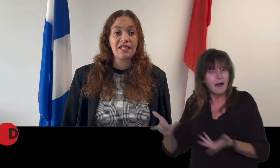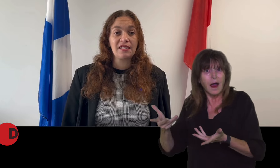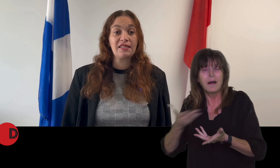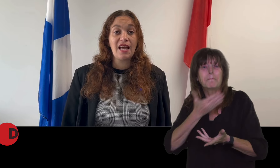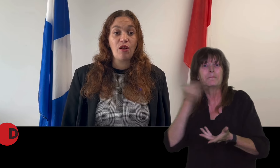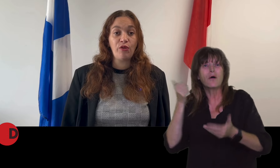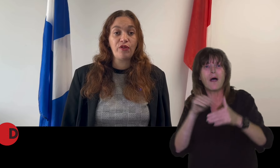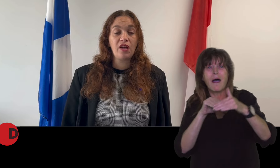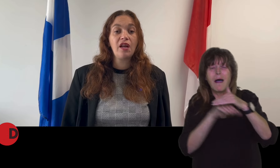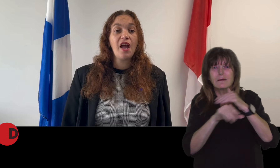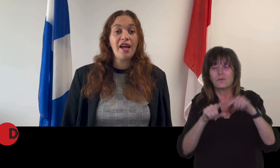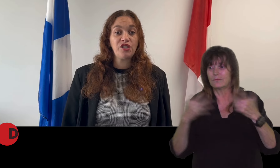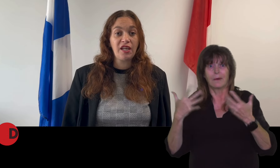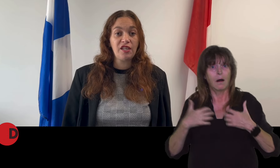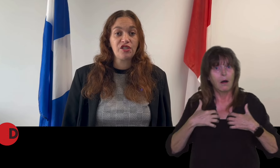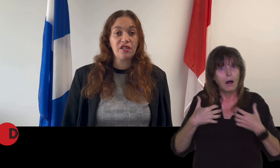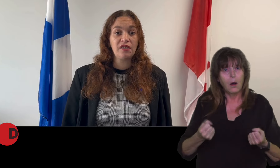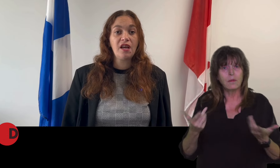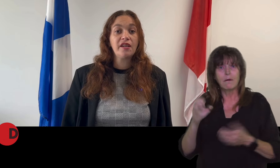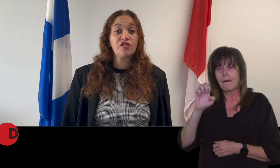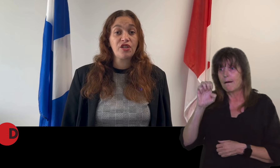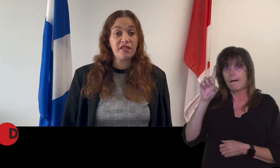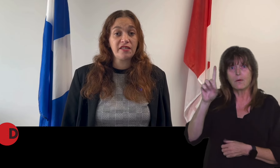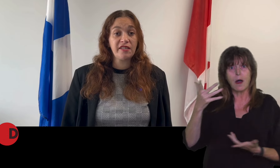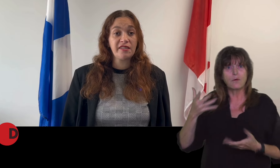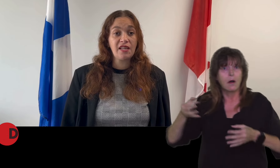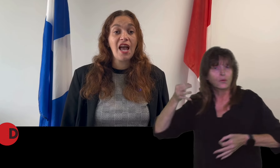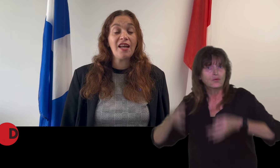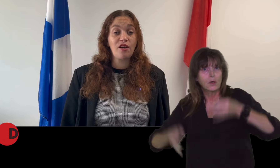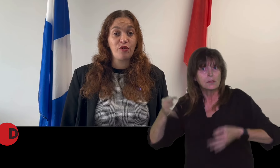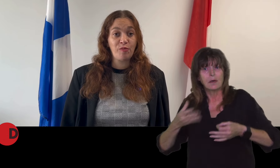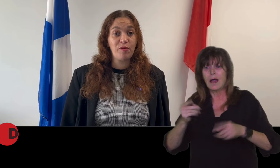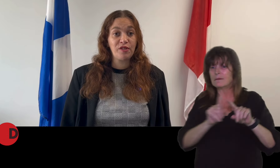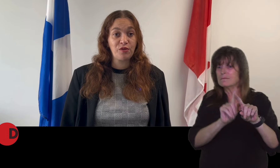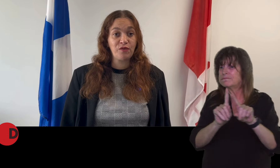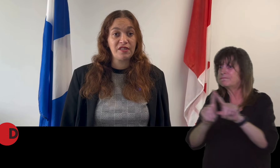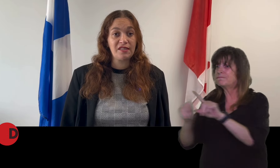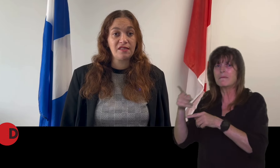better access to health, education, justice, and other public services.